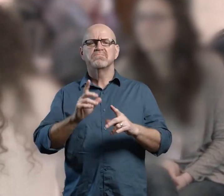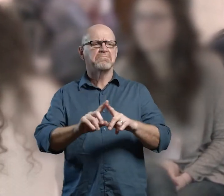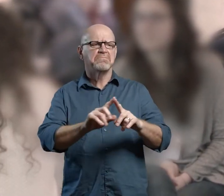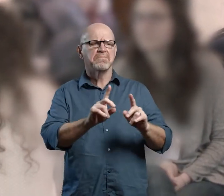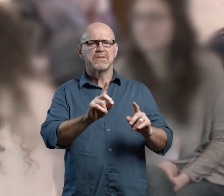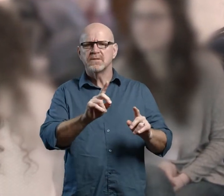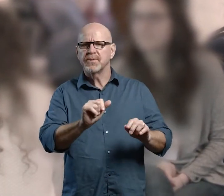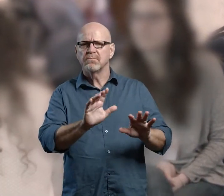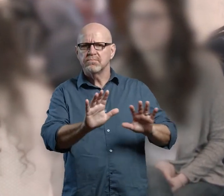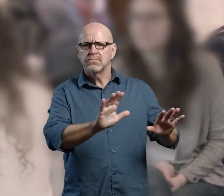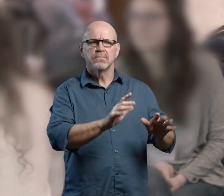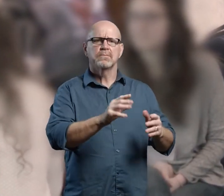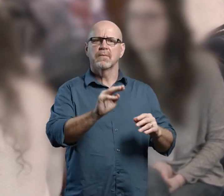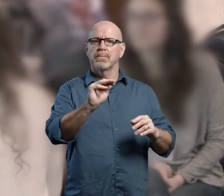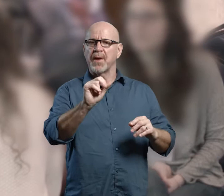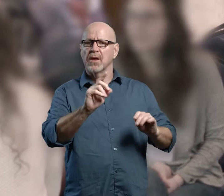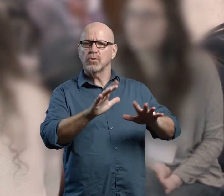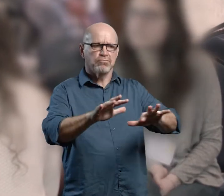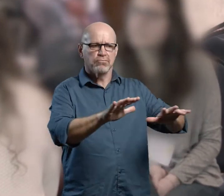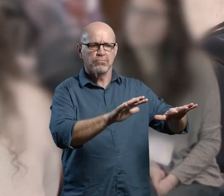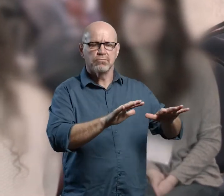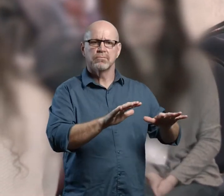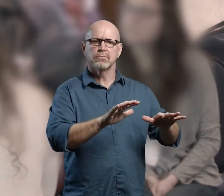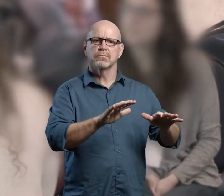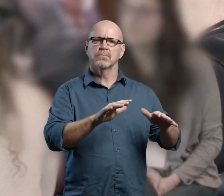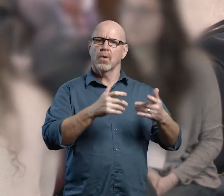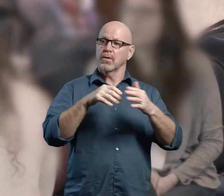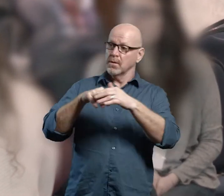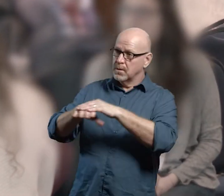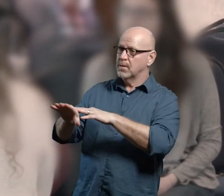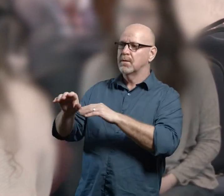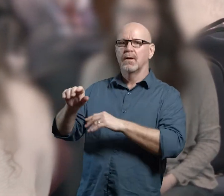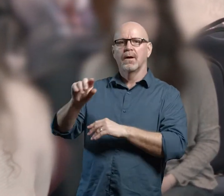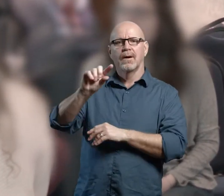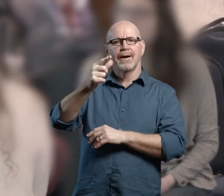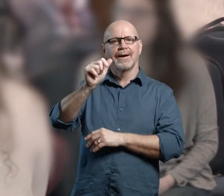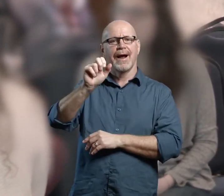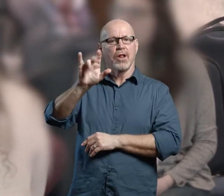I want every disabled person to feel like that when they enter the gallery.